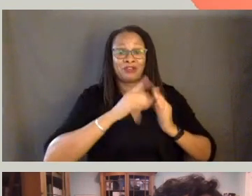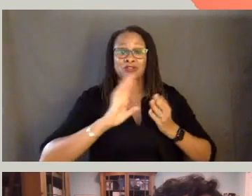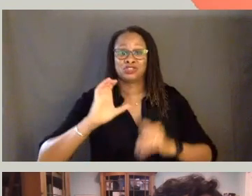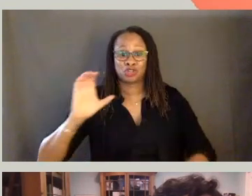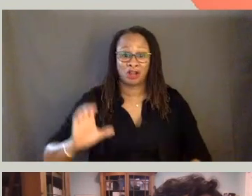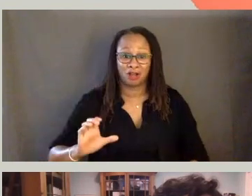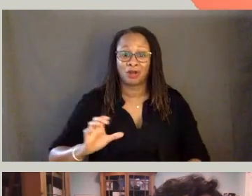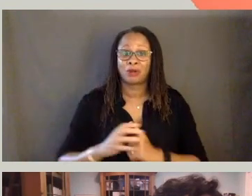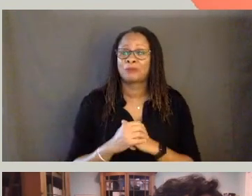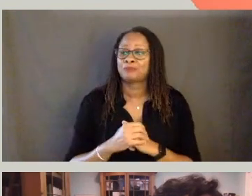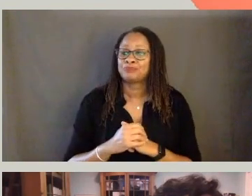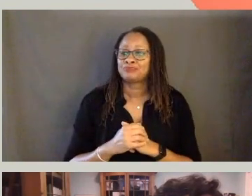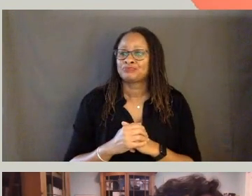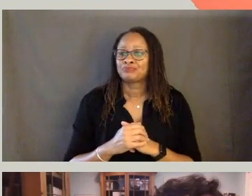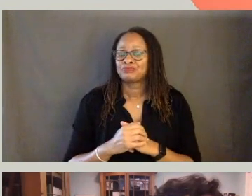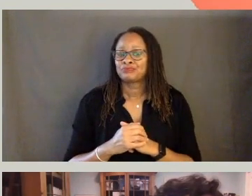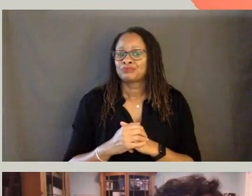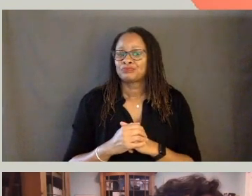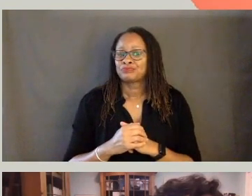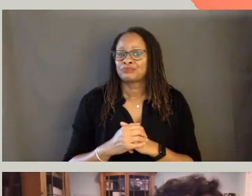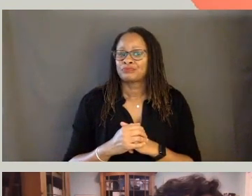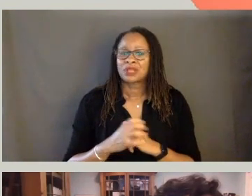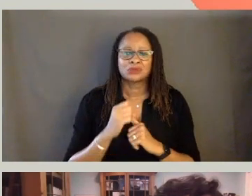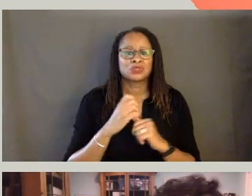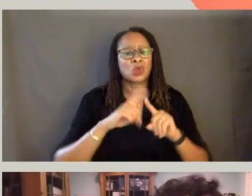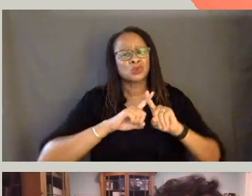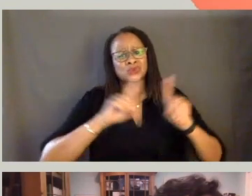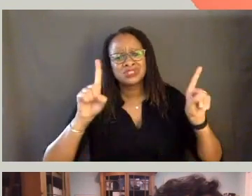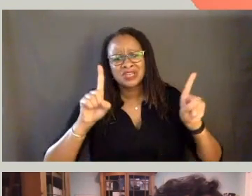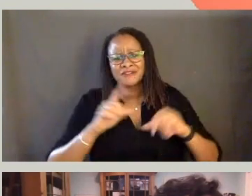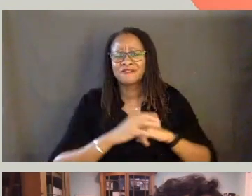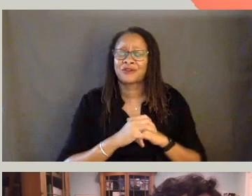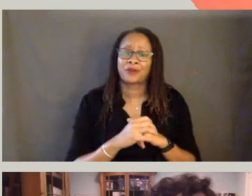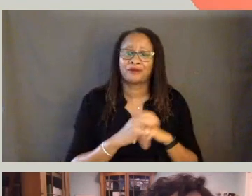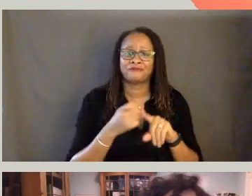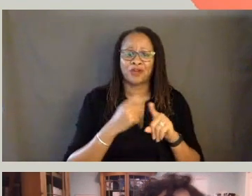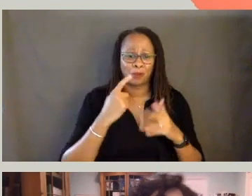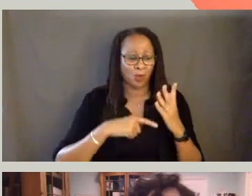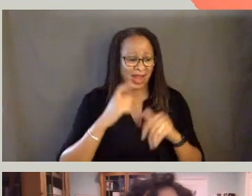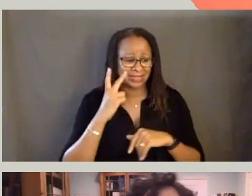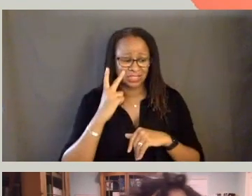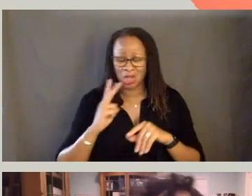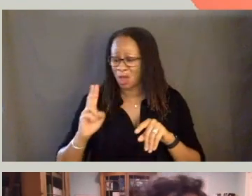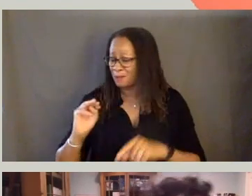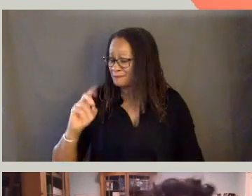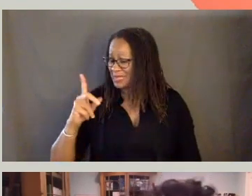And it was just so different from what I was seeing in the media,